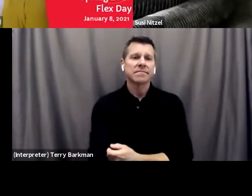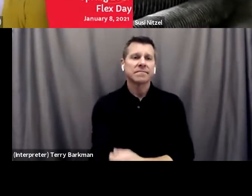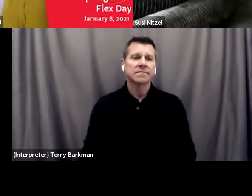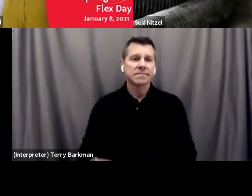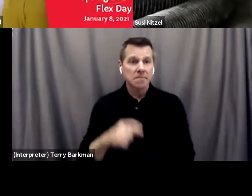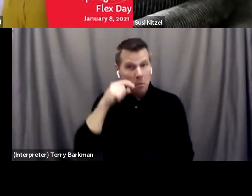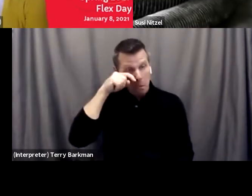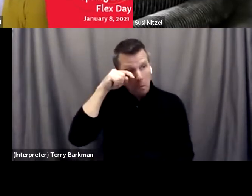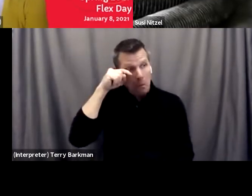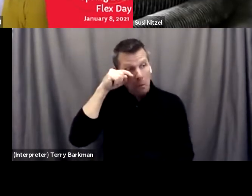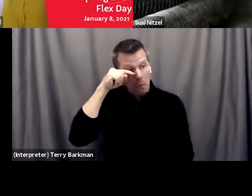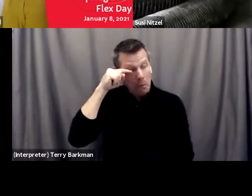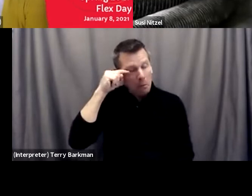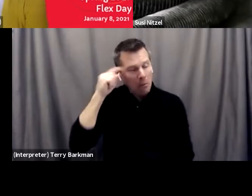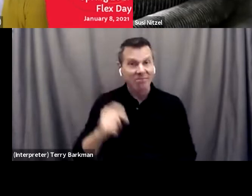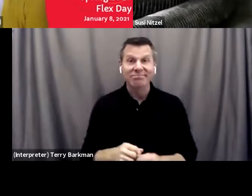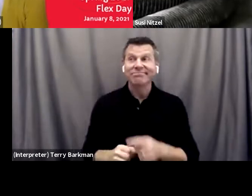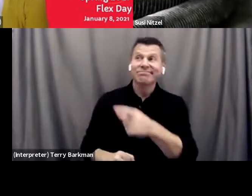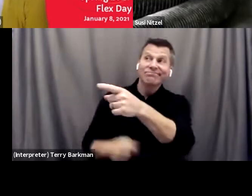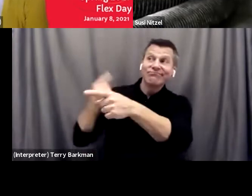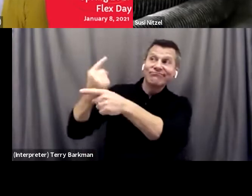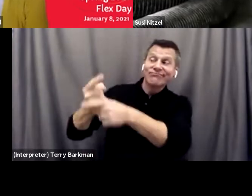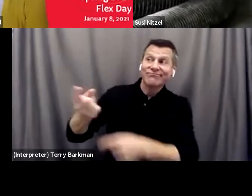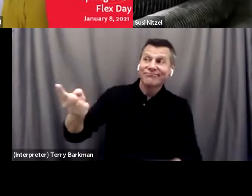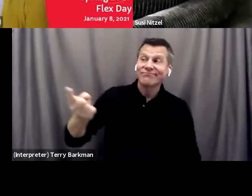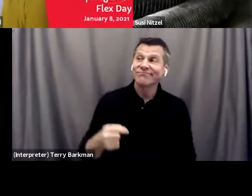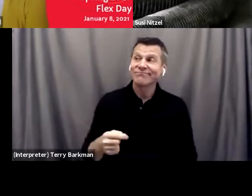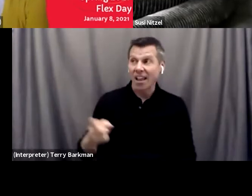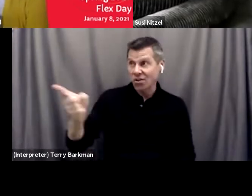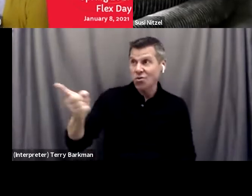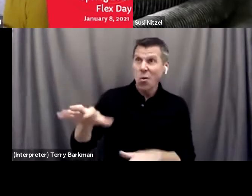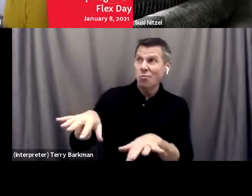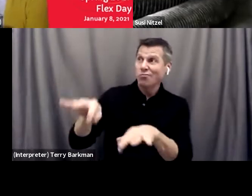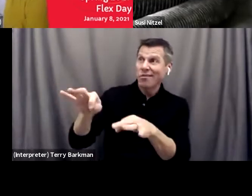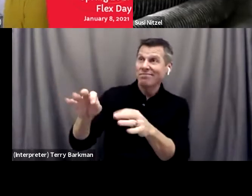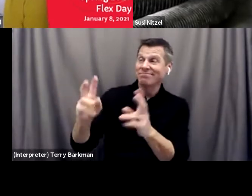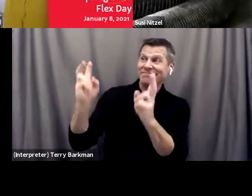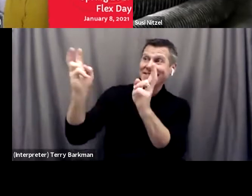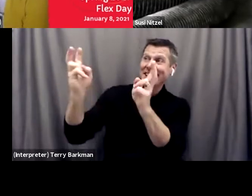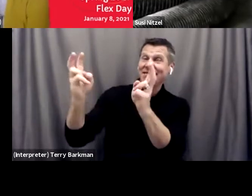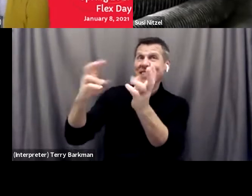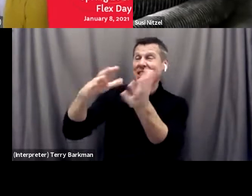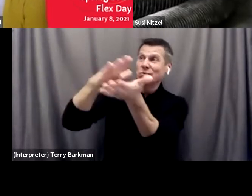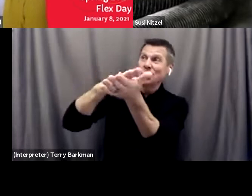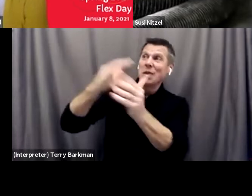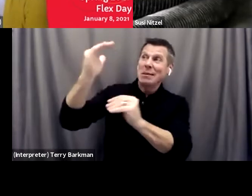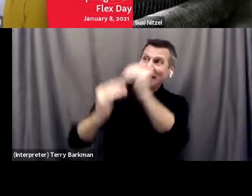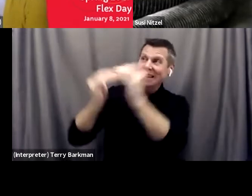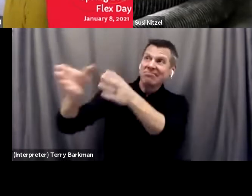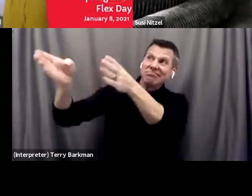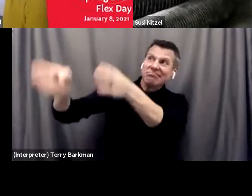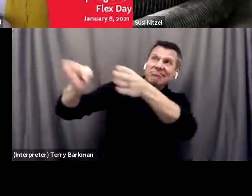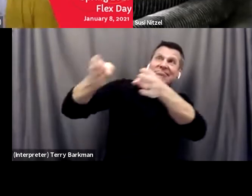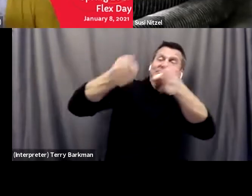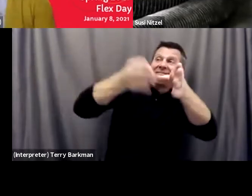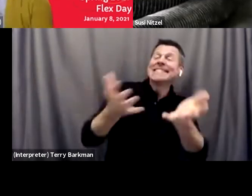Unknown: Right, and so, yeah, because you brought up facilities just as an example. Right, sometimes we don't, we might not even